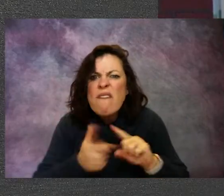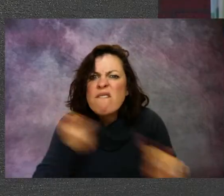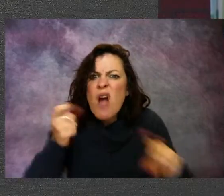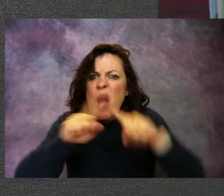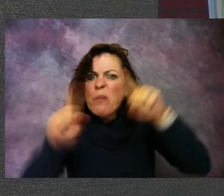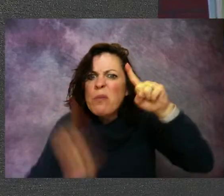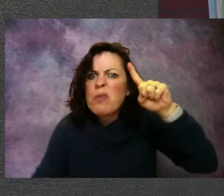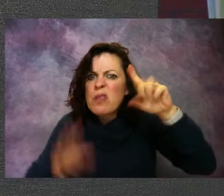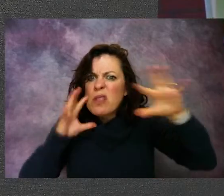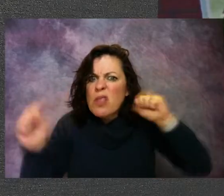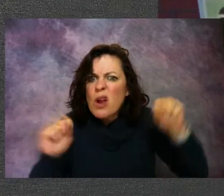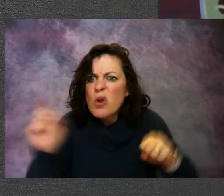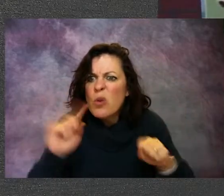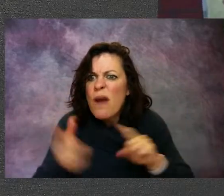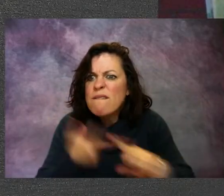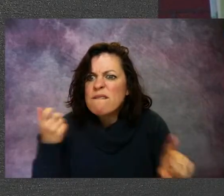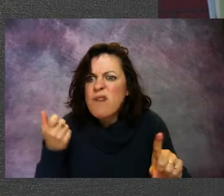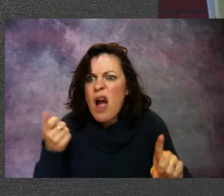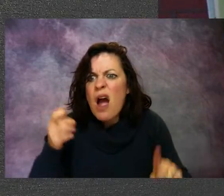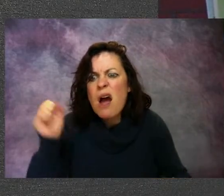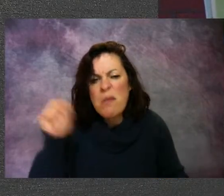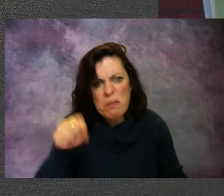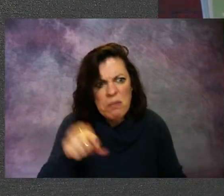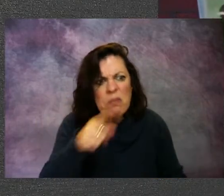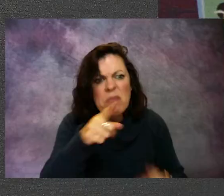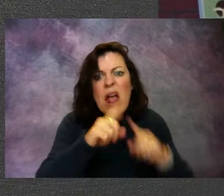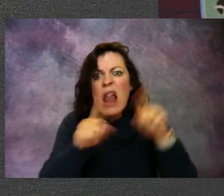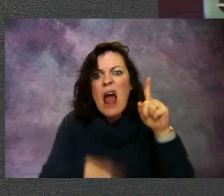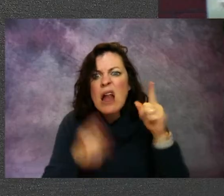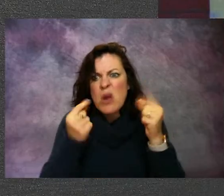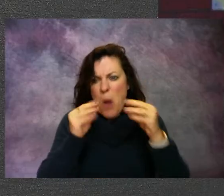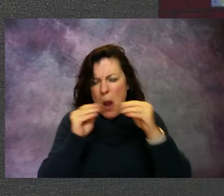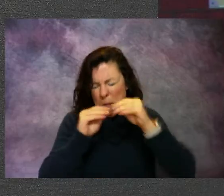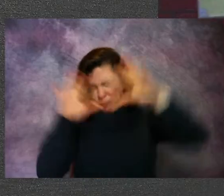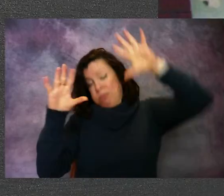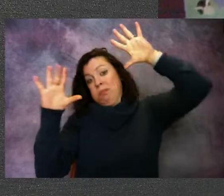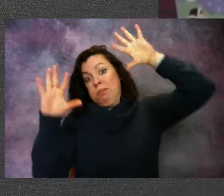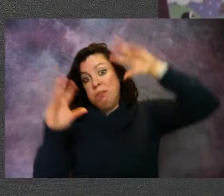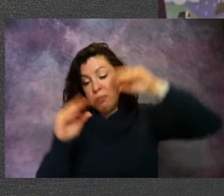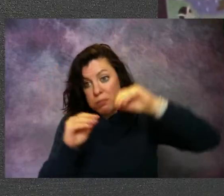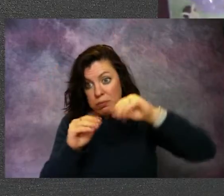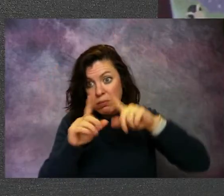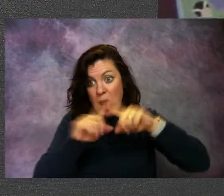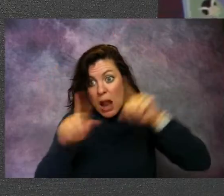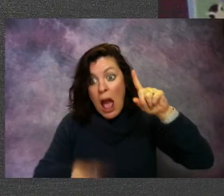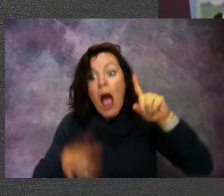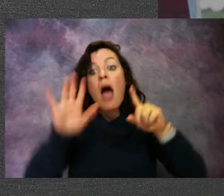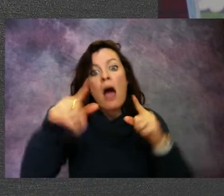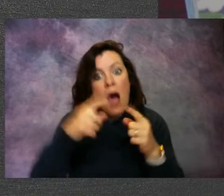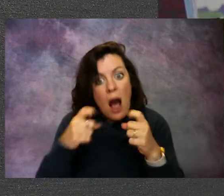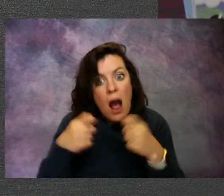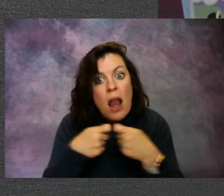Lightning is the bright flashes of electricity in the clouds. Like I said, it's the bright lights in the sky.